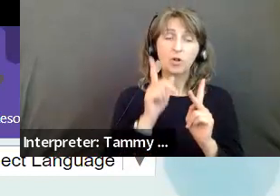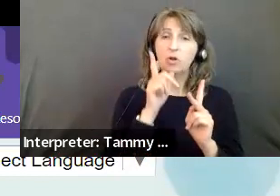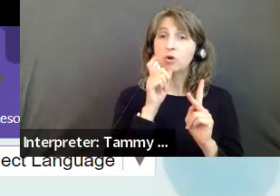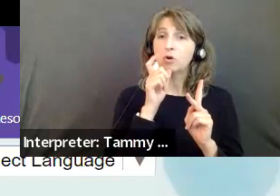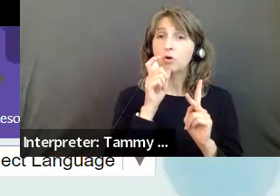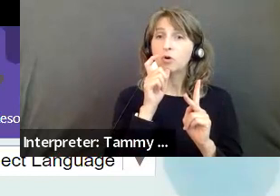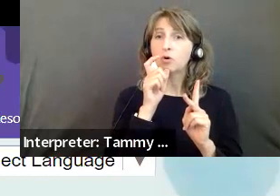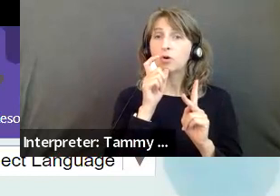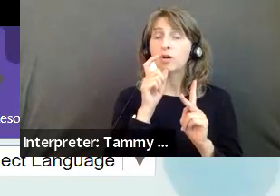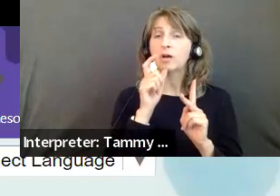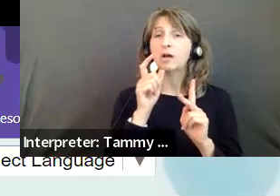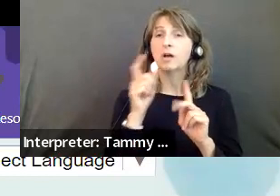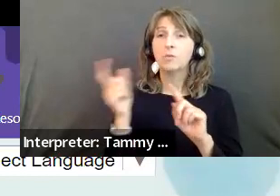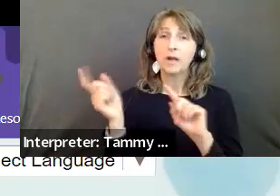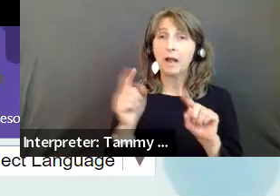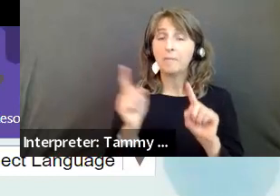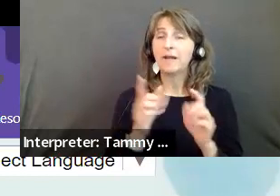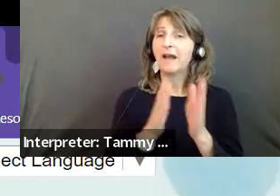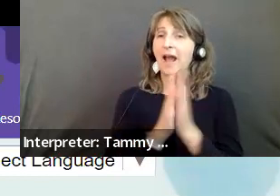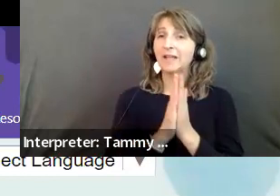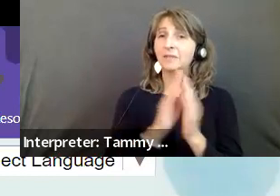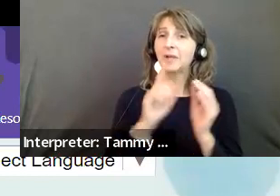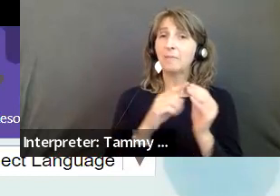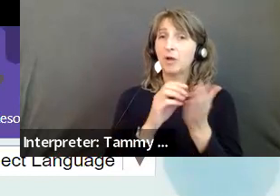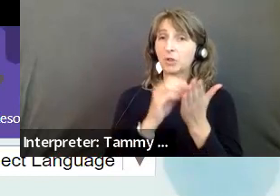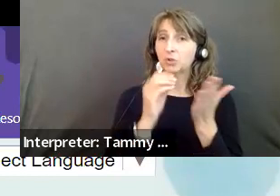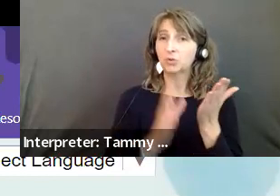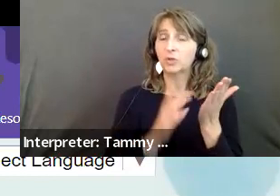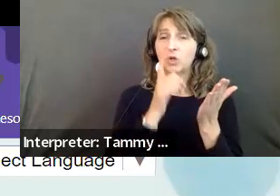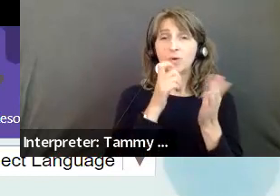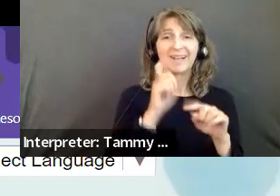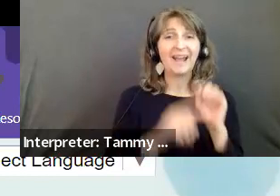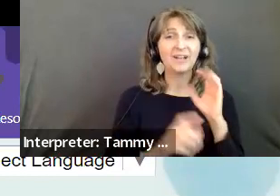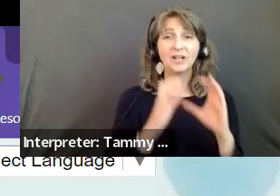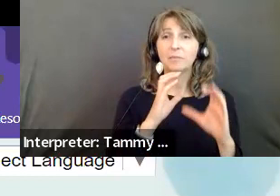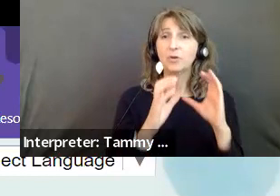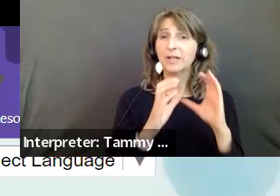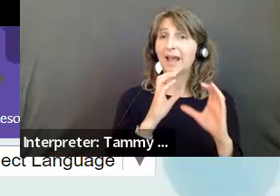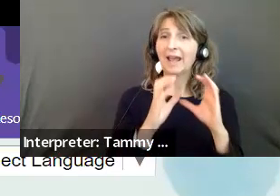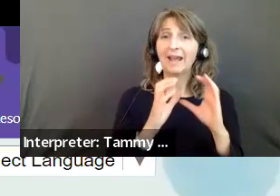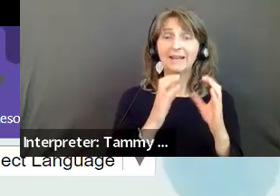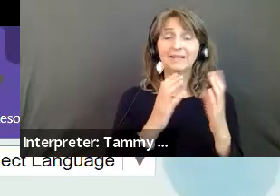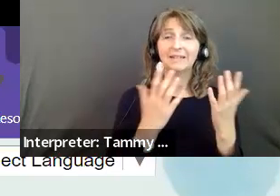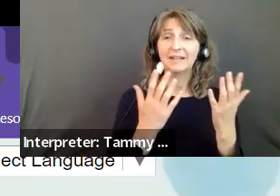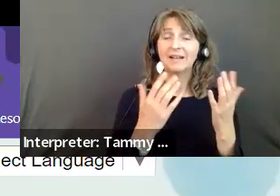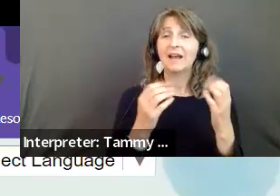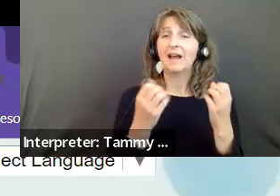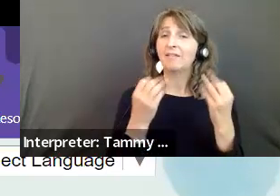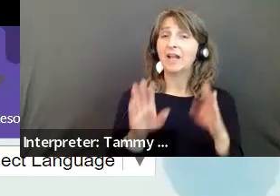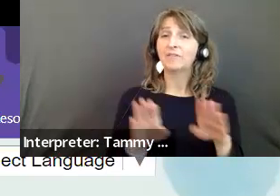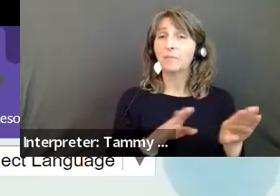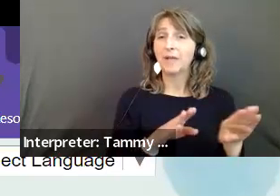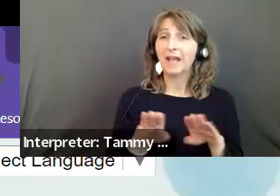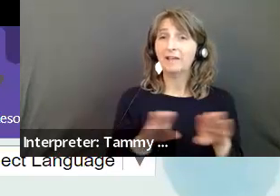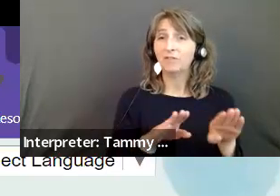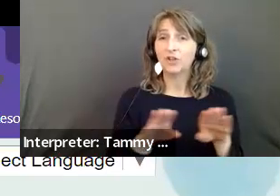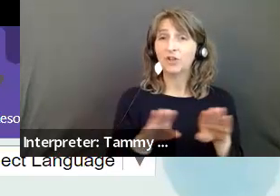their body and they could not. Communicate and and had a lot of behavior that was communicative, you know.